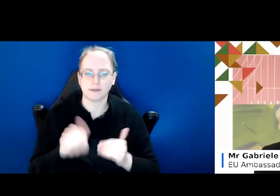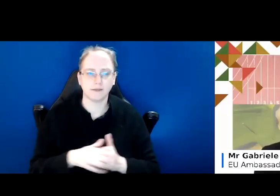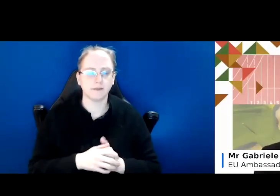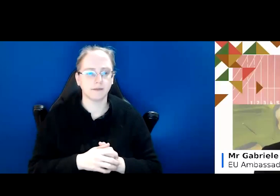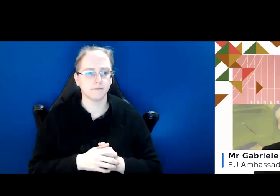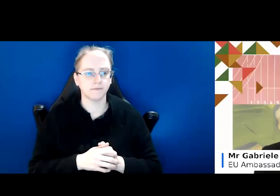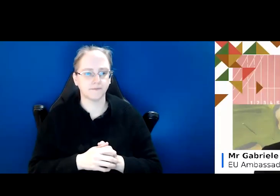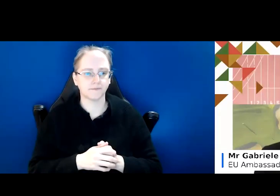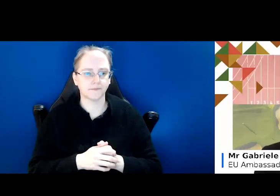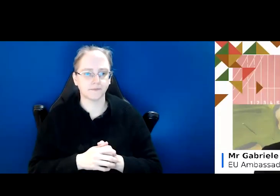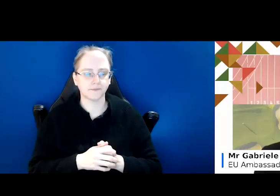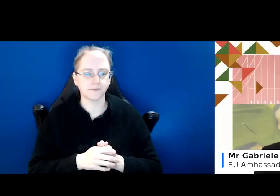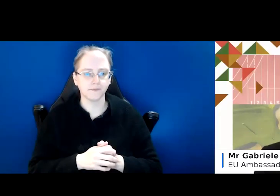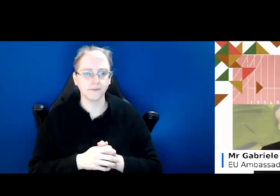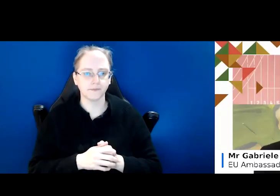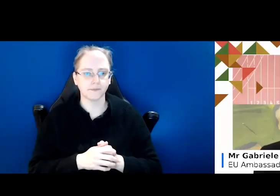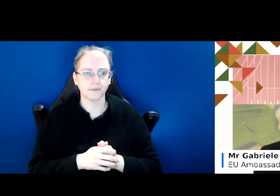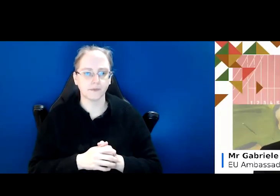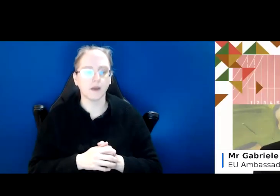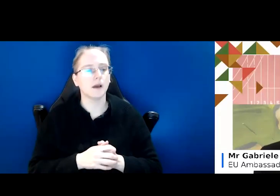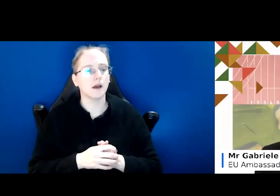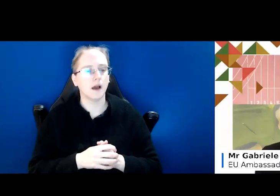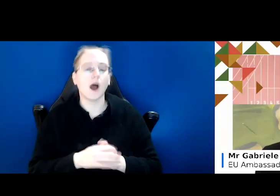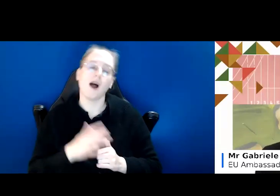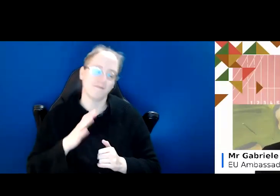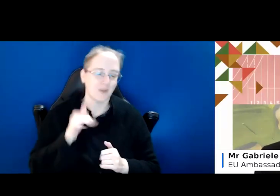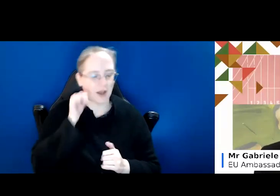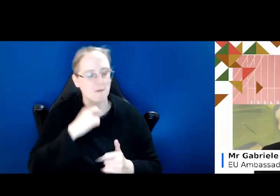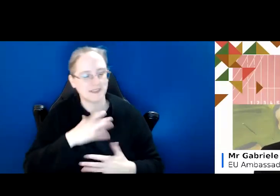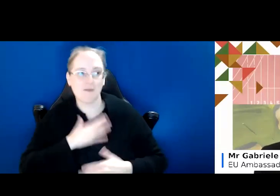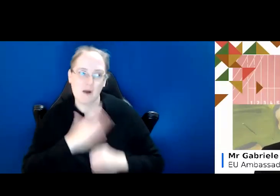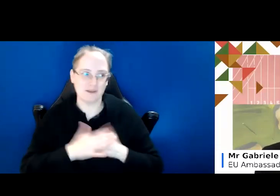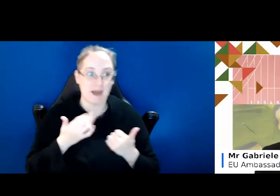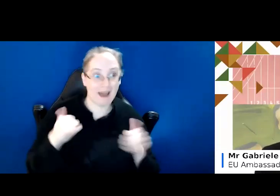And and although I never made it big in sports, I was